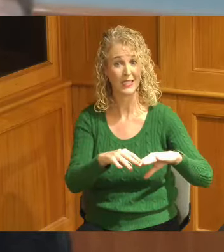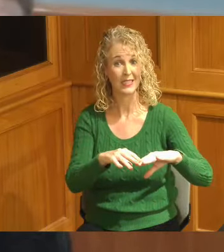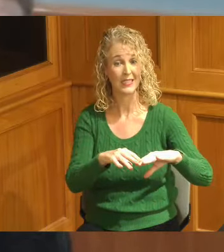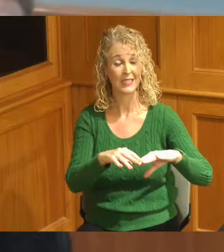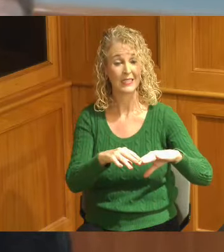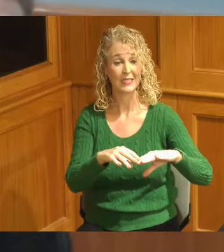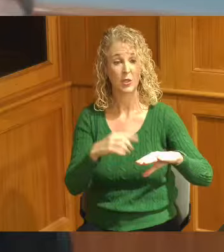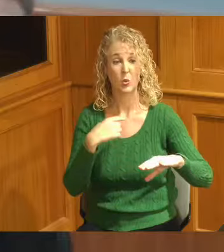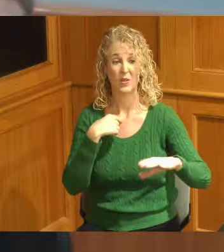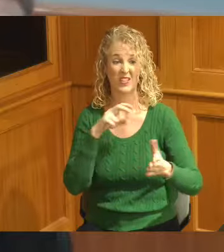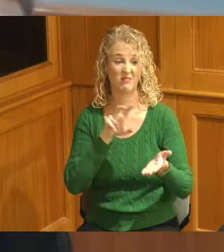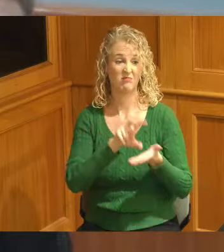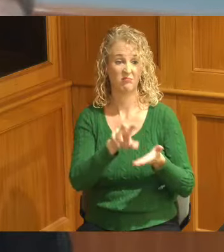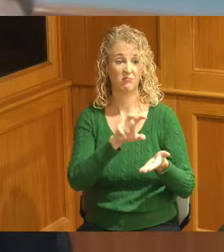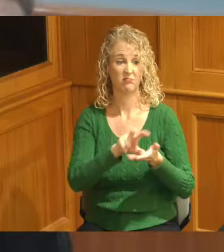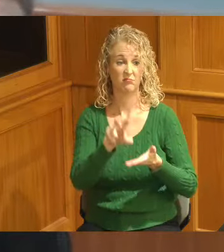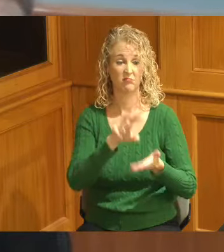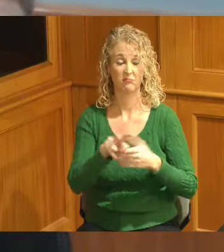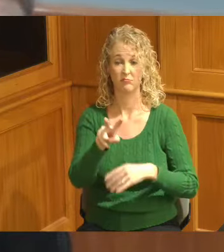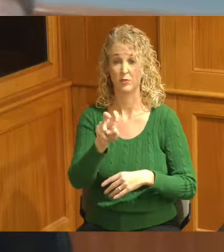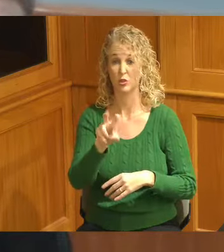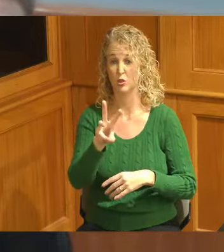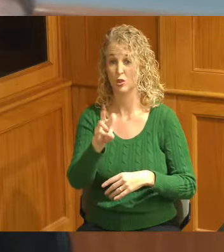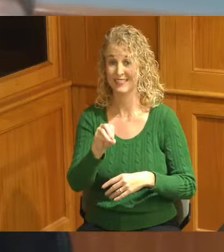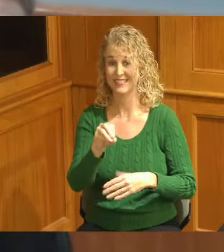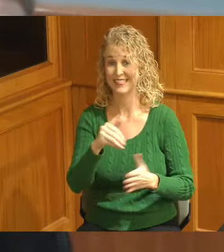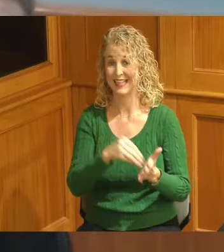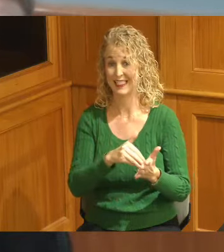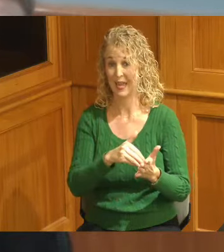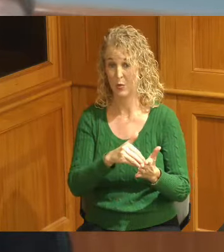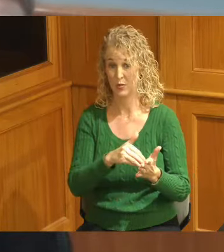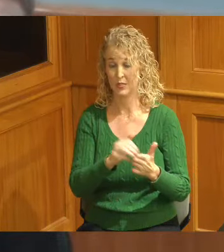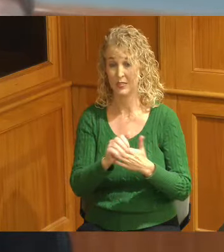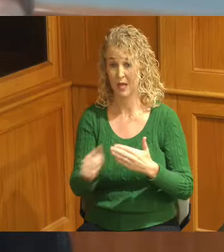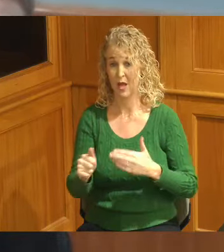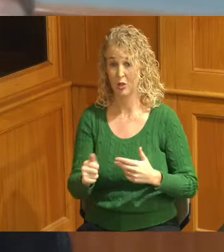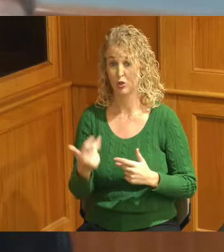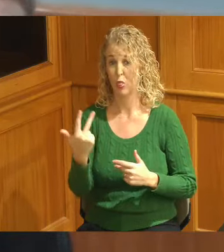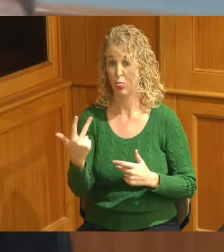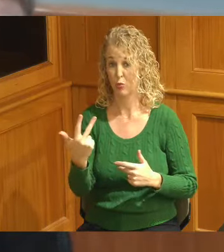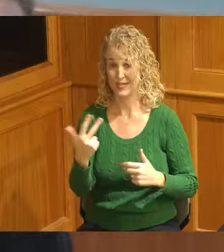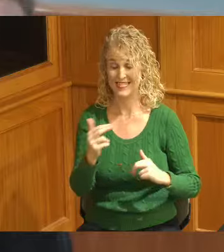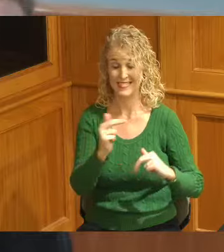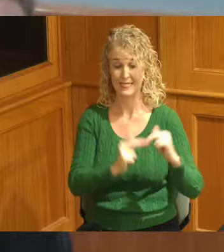we've invested about $260,000 by demolishing three pretty unstable structures on the property,